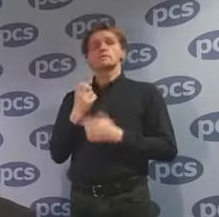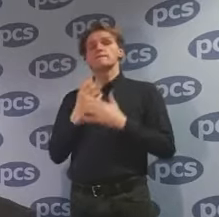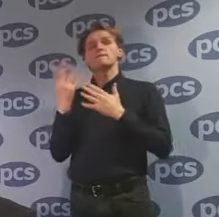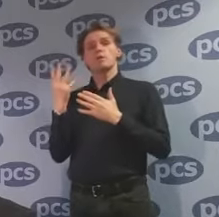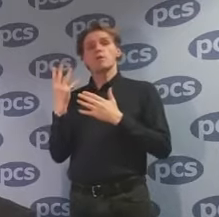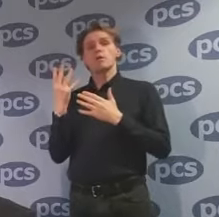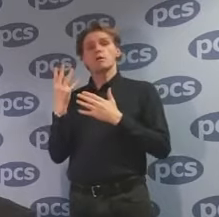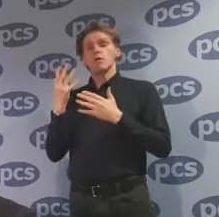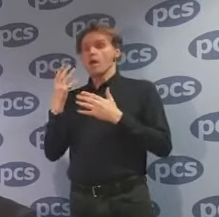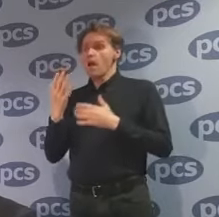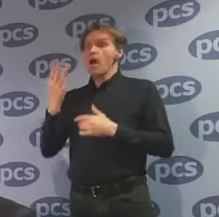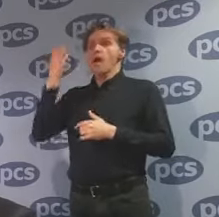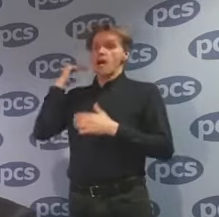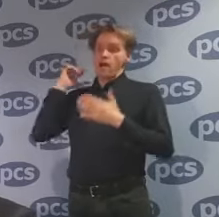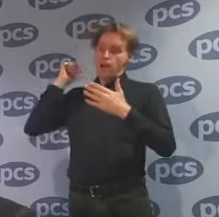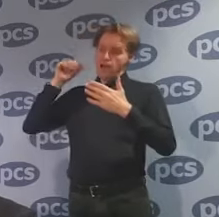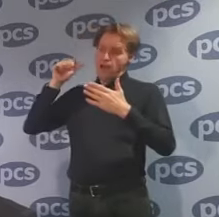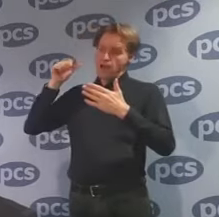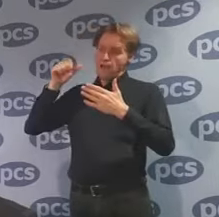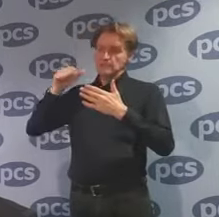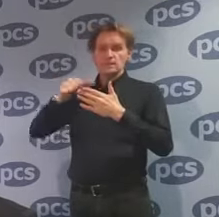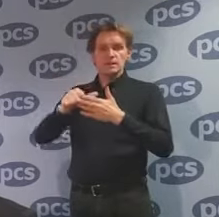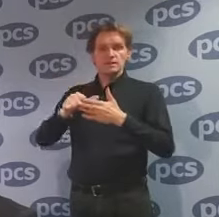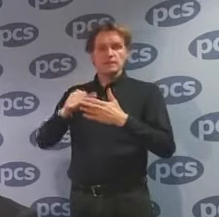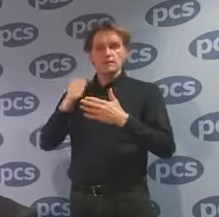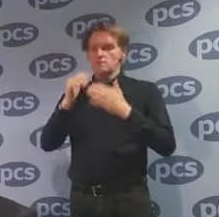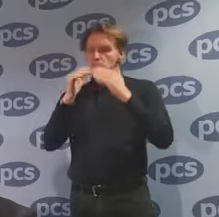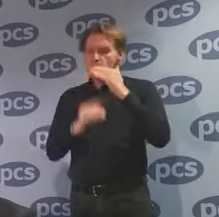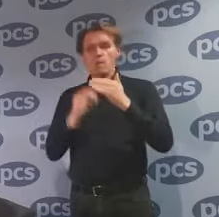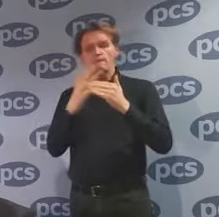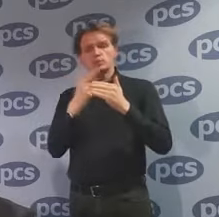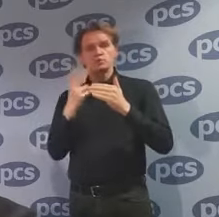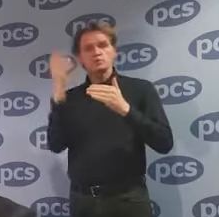slightly lower so this has broken new ground - we've used new methods in order